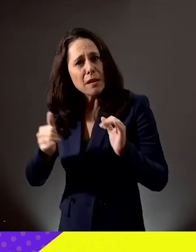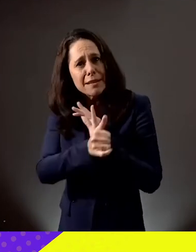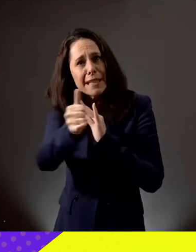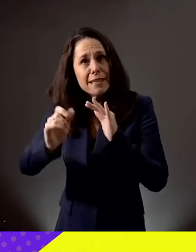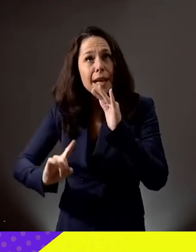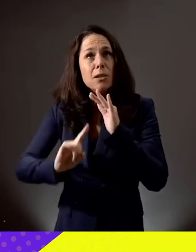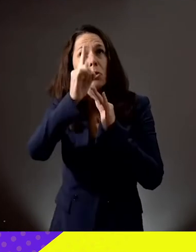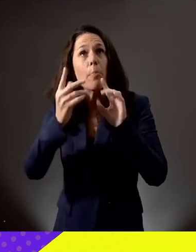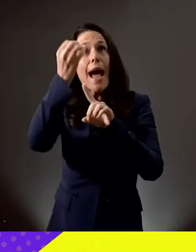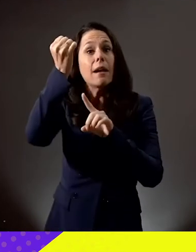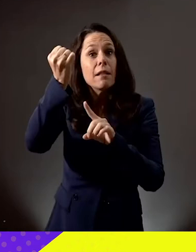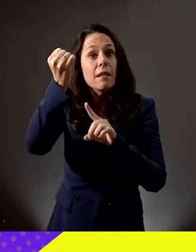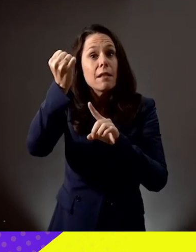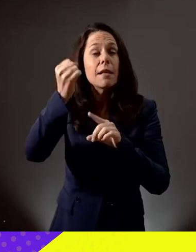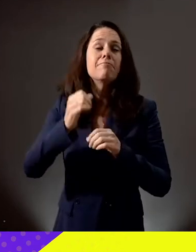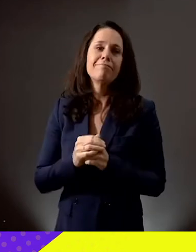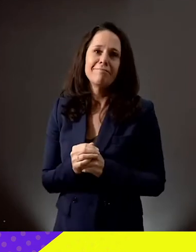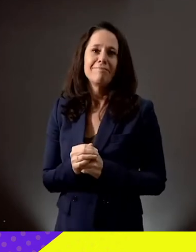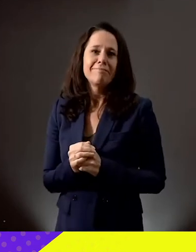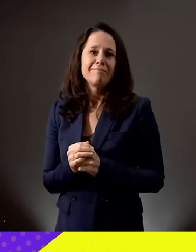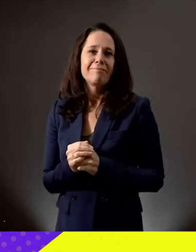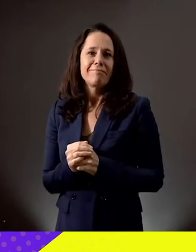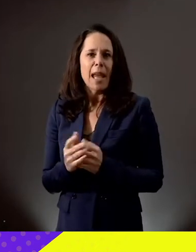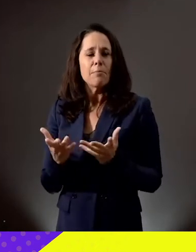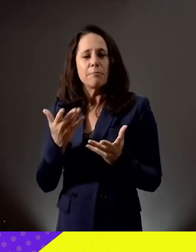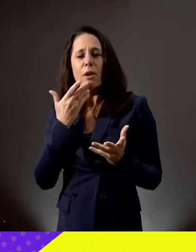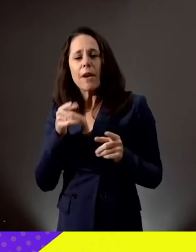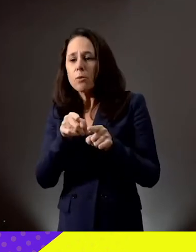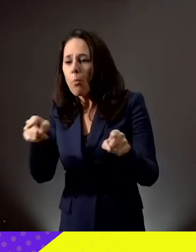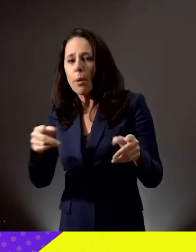So we asked around whether companies are ready for that.